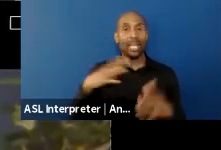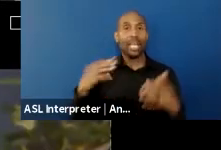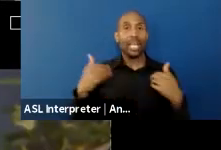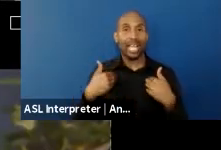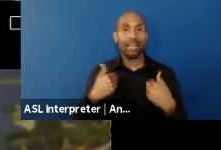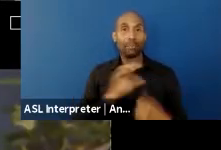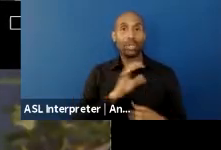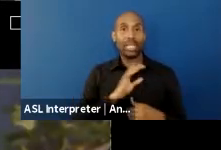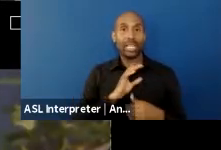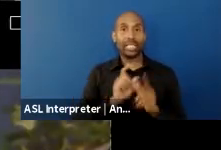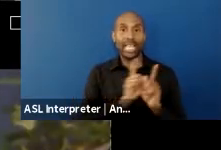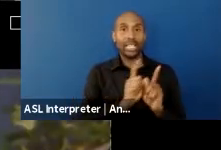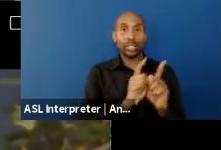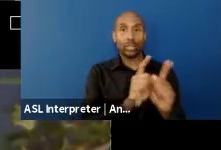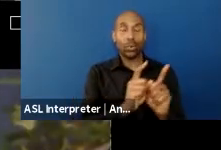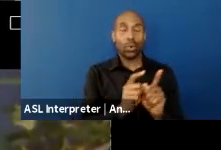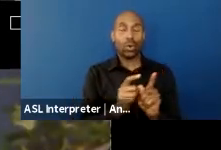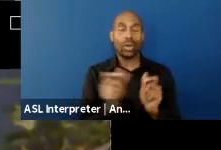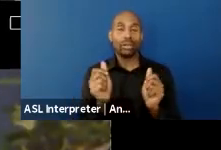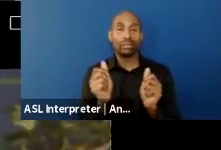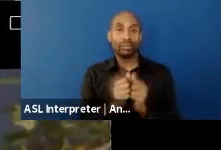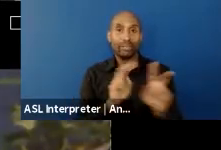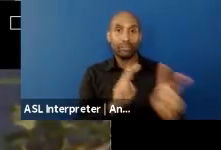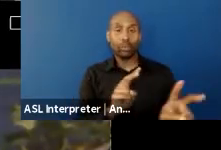He used to shine the mayor's shoes.